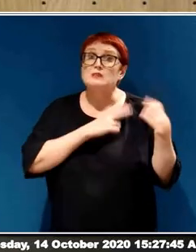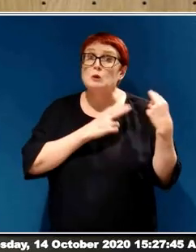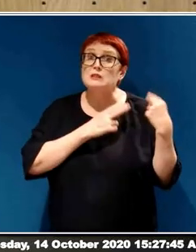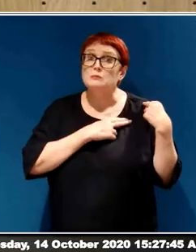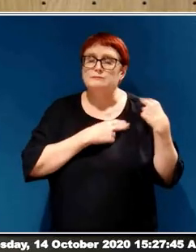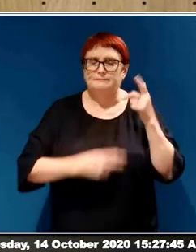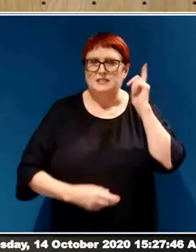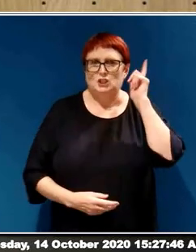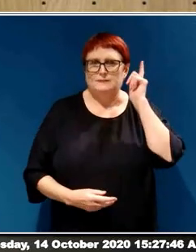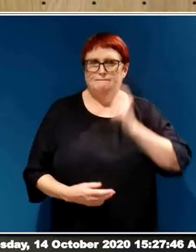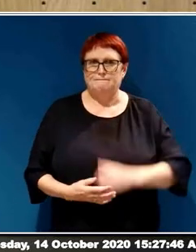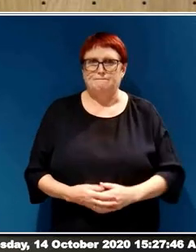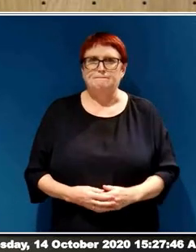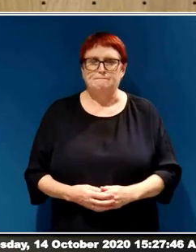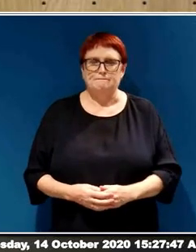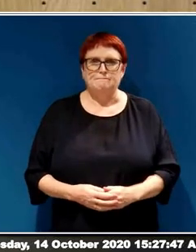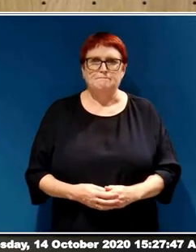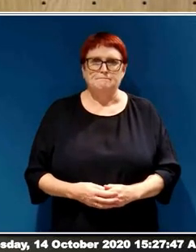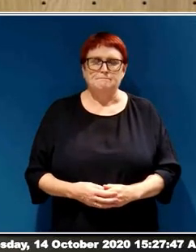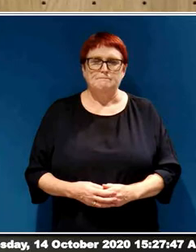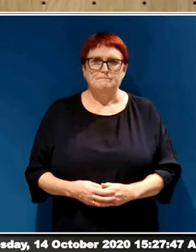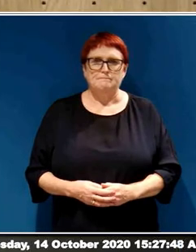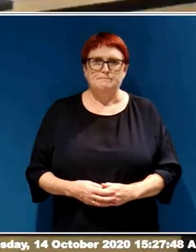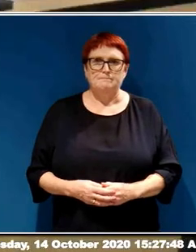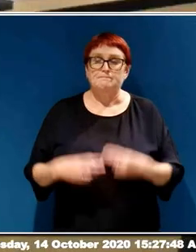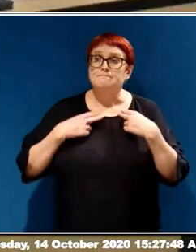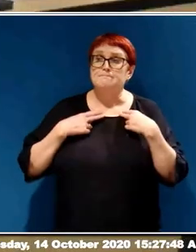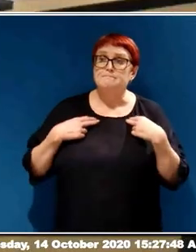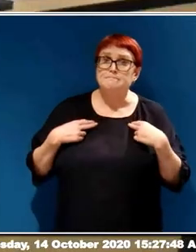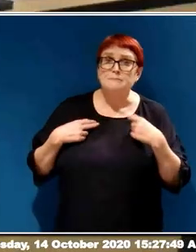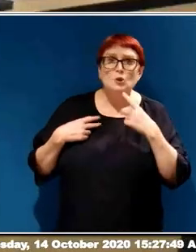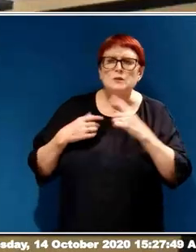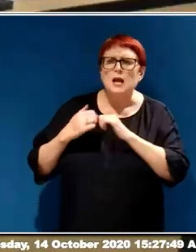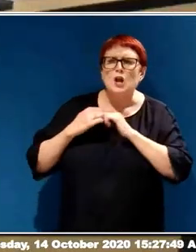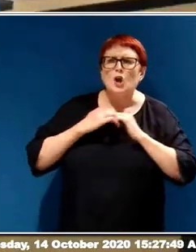You've spoken about collaboration in your answer just given to the Chair.